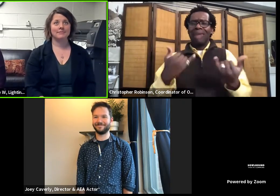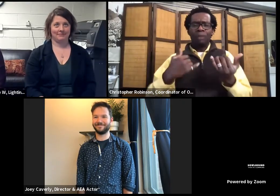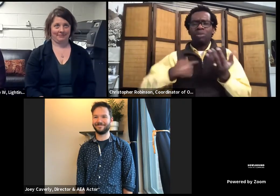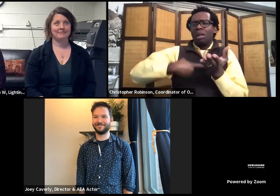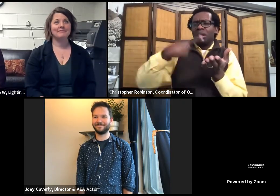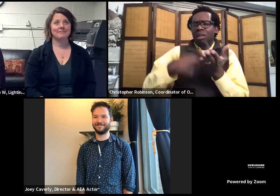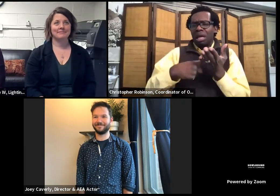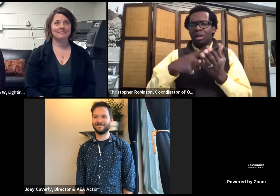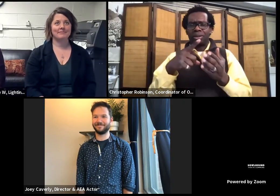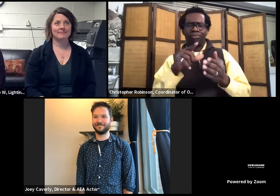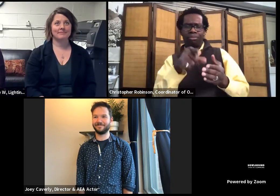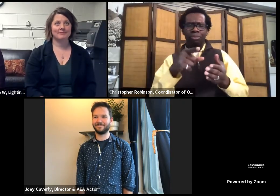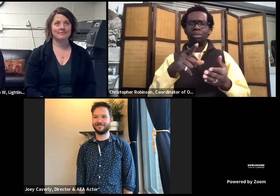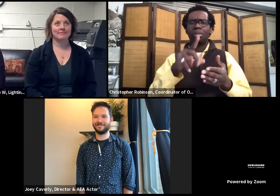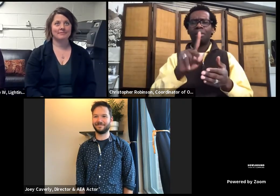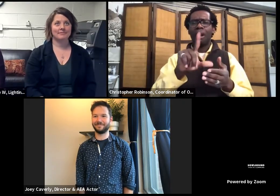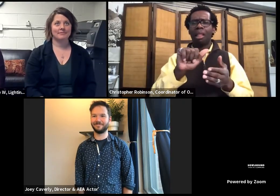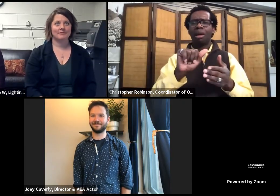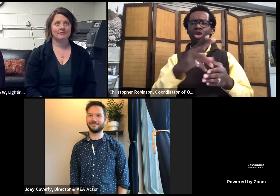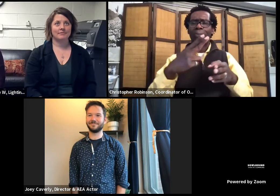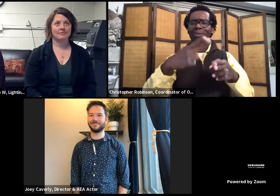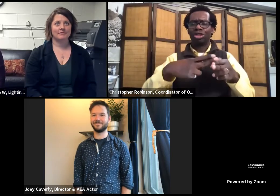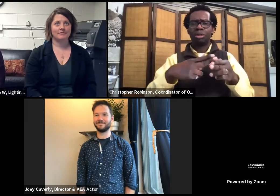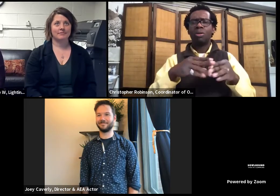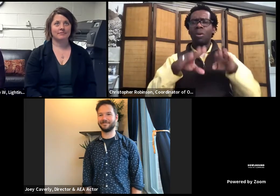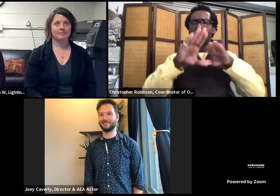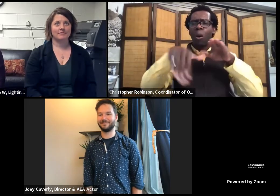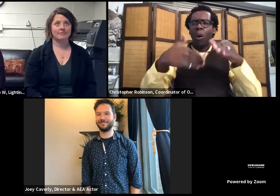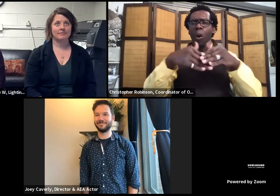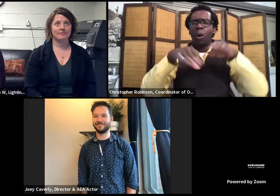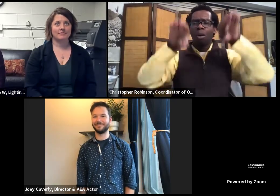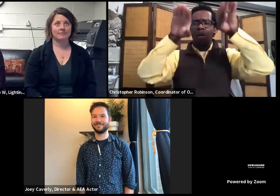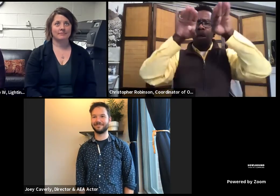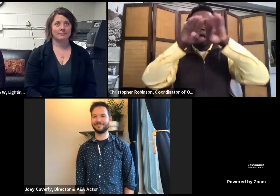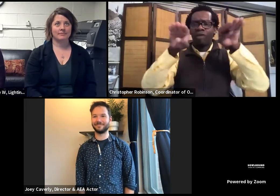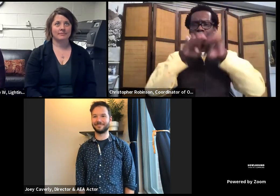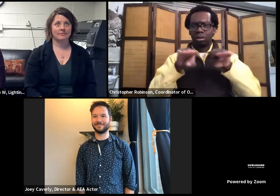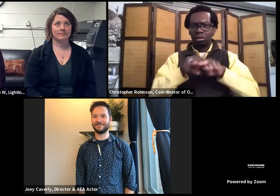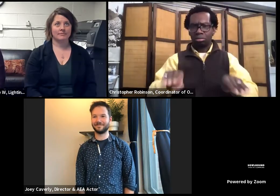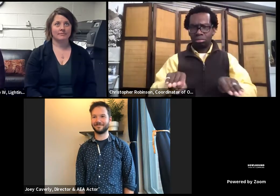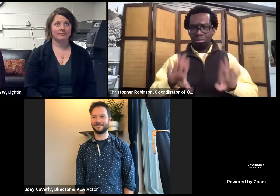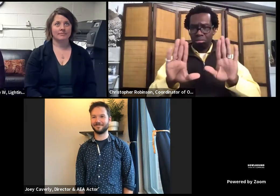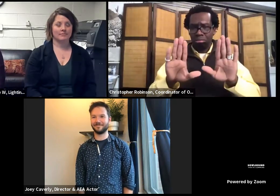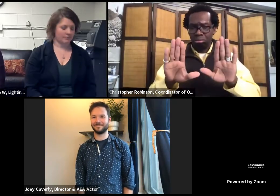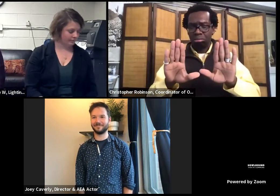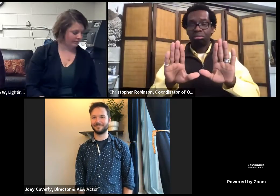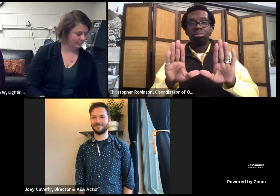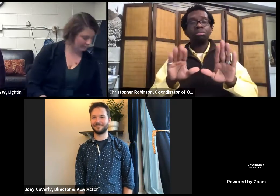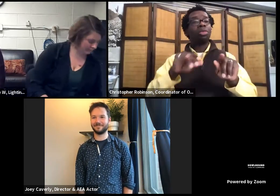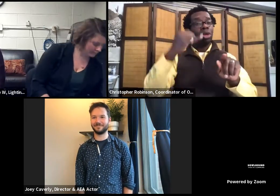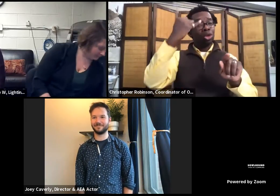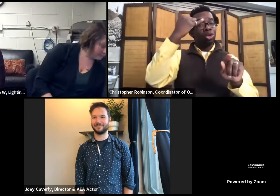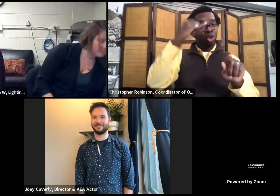Beautiful, so let's talk about, Kala, you had mentioned about all these levels,